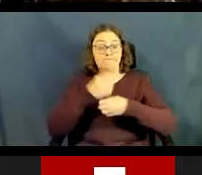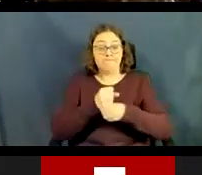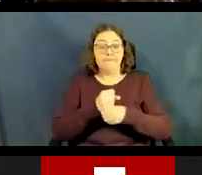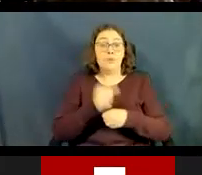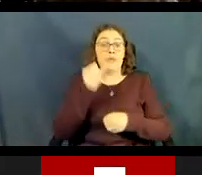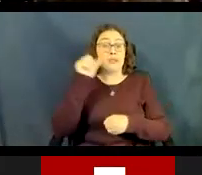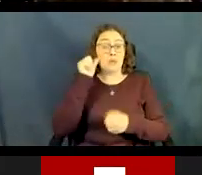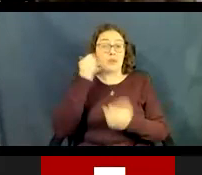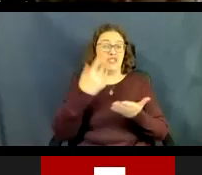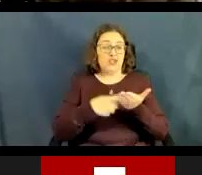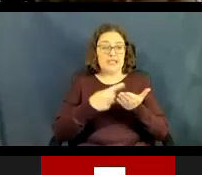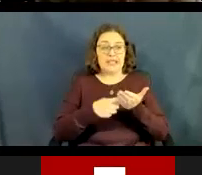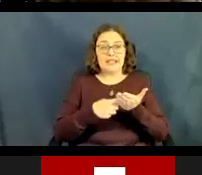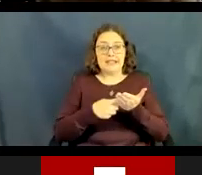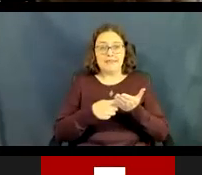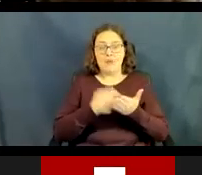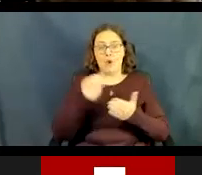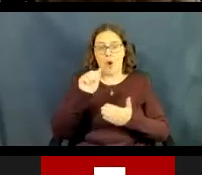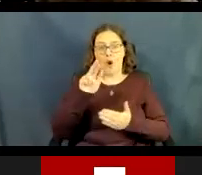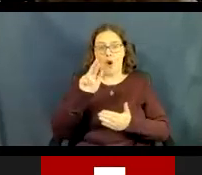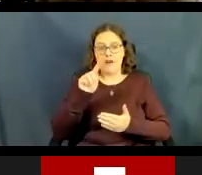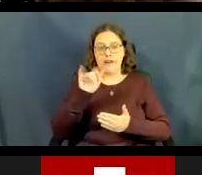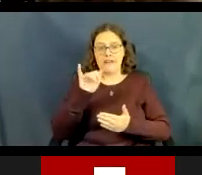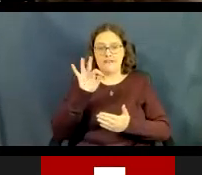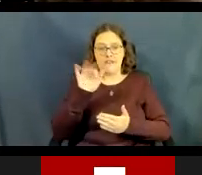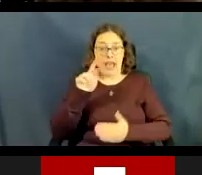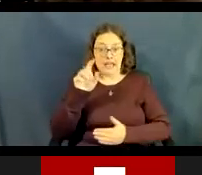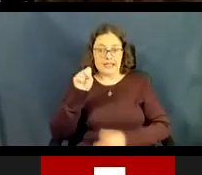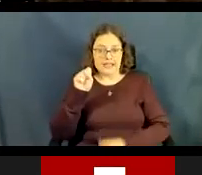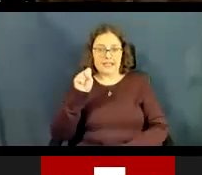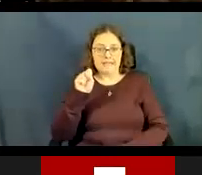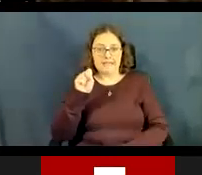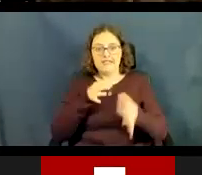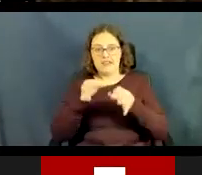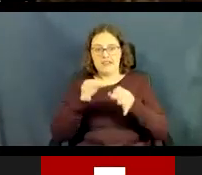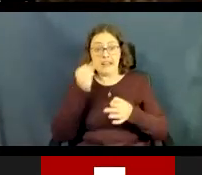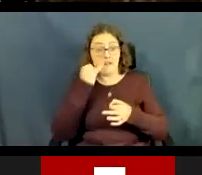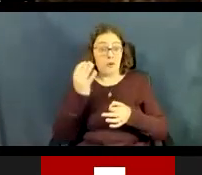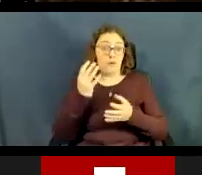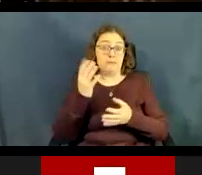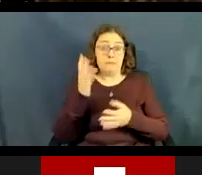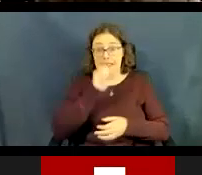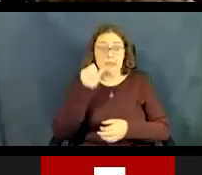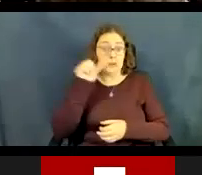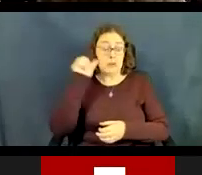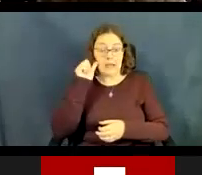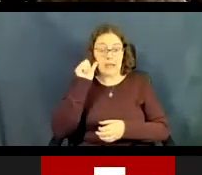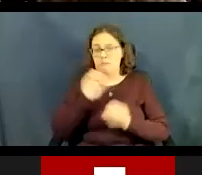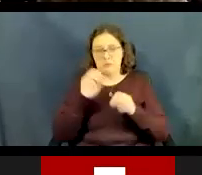and really if you missed yesterday, no problem. You will have access to the recordings and PowerPoint on padlet.